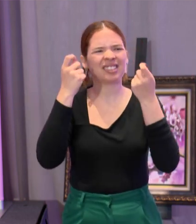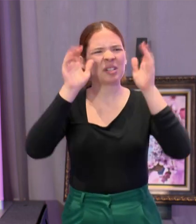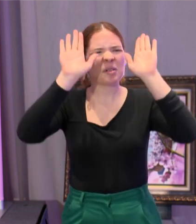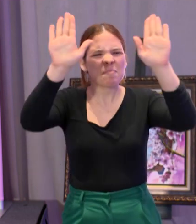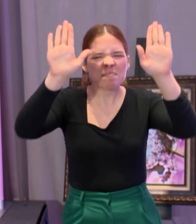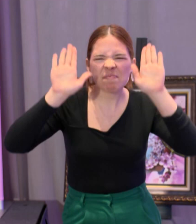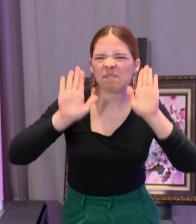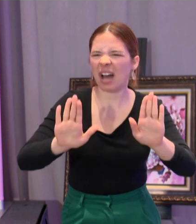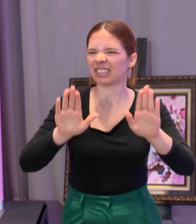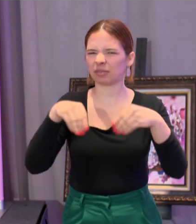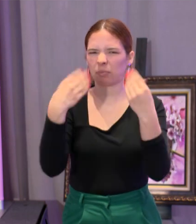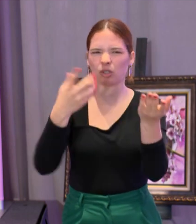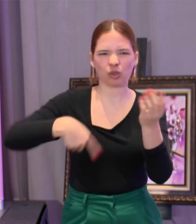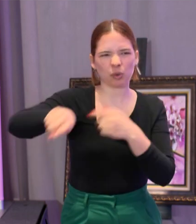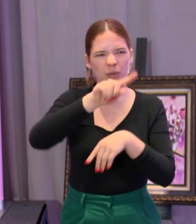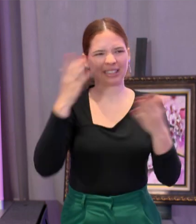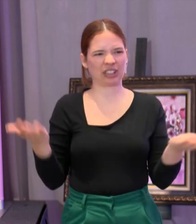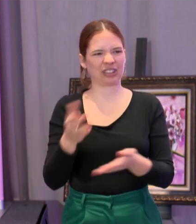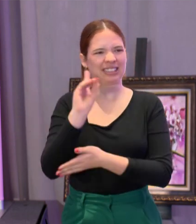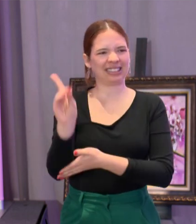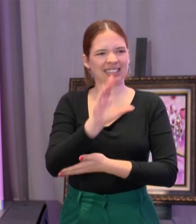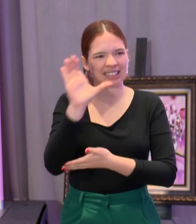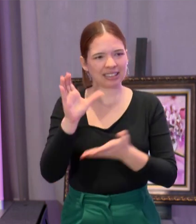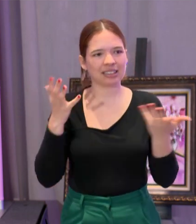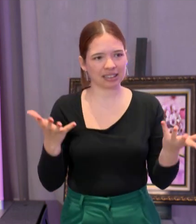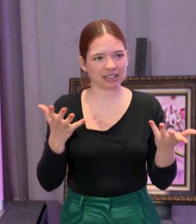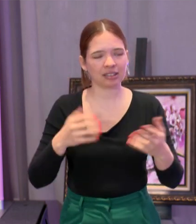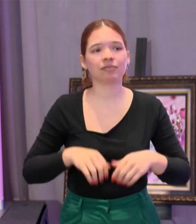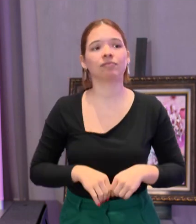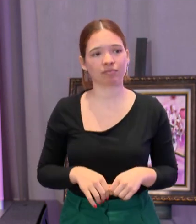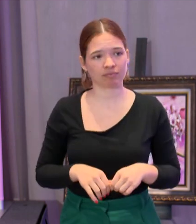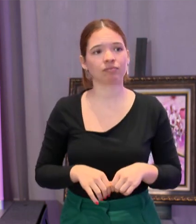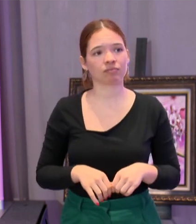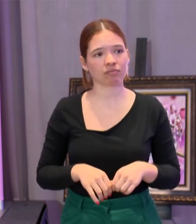HILTON IS PROUD TO BE A PREMIER HOST PROVIDER AND HOST SPONSOR